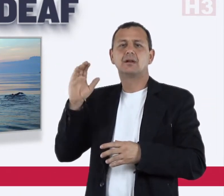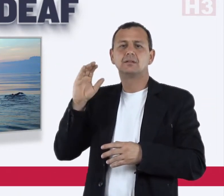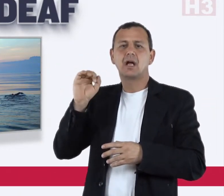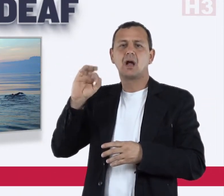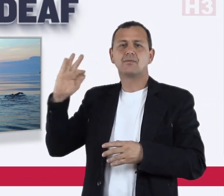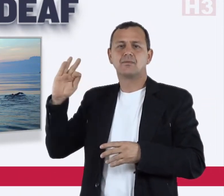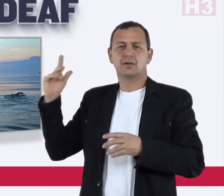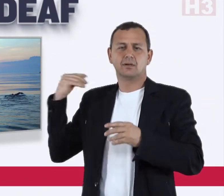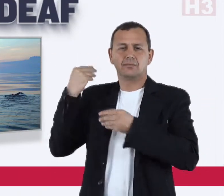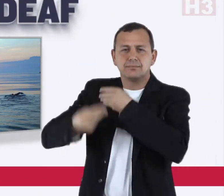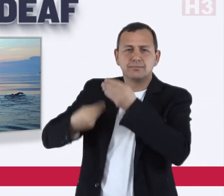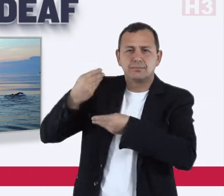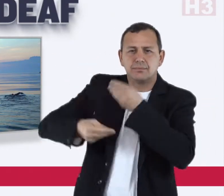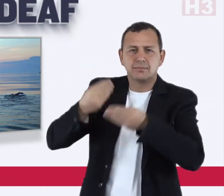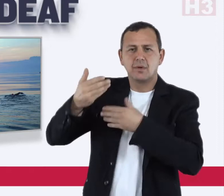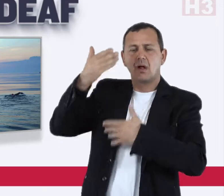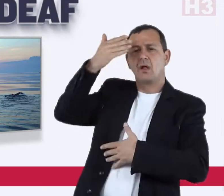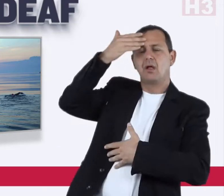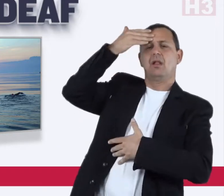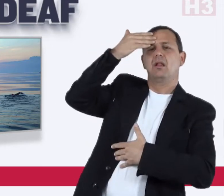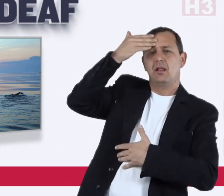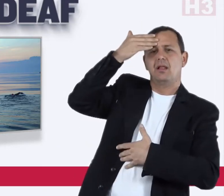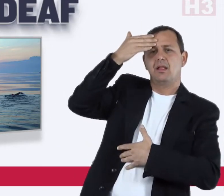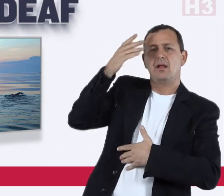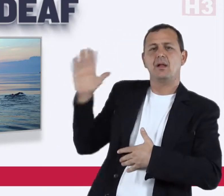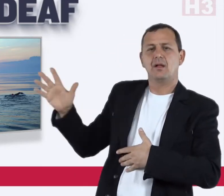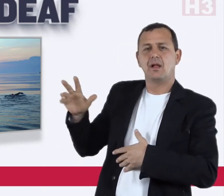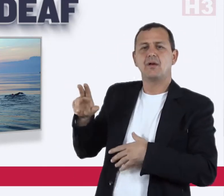CF is a genetic illness that affected her